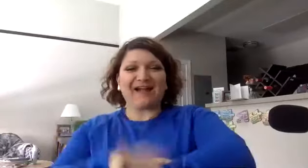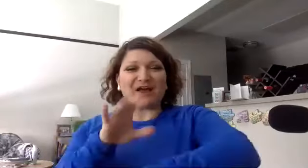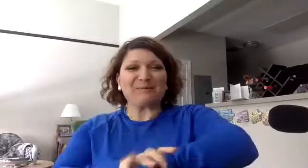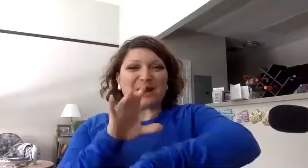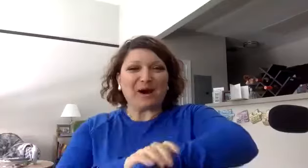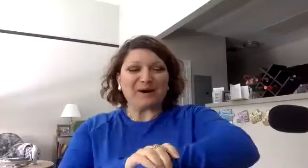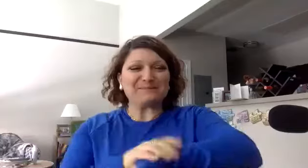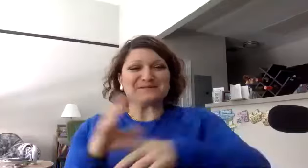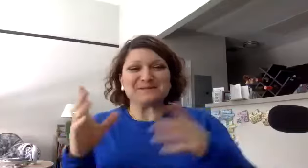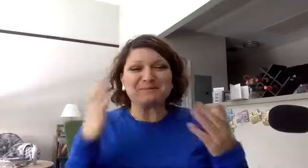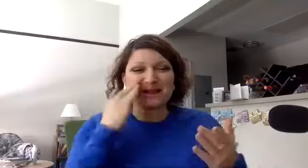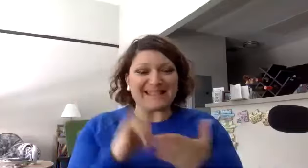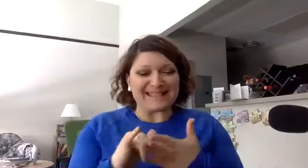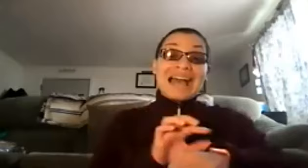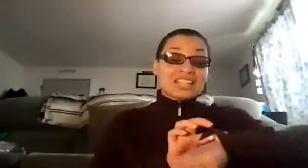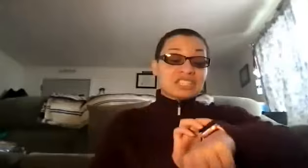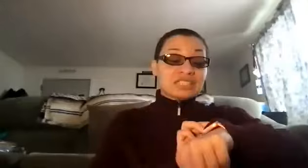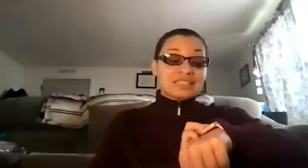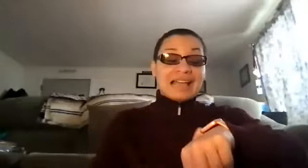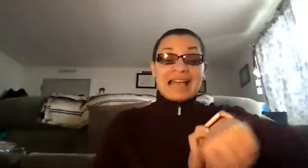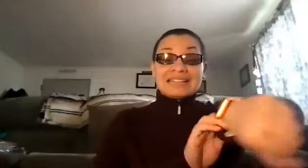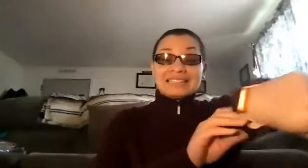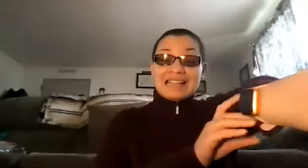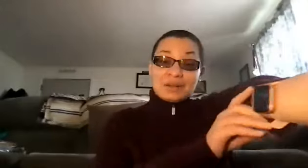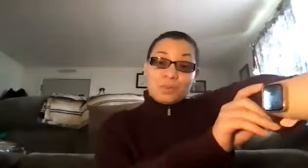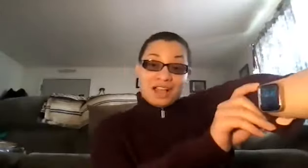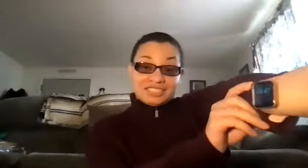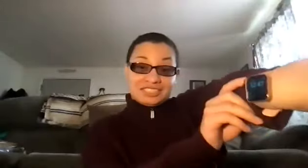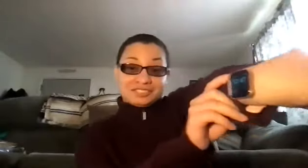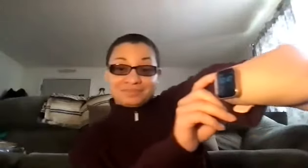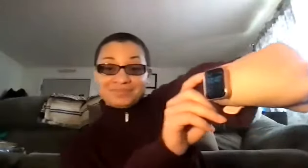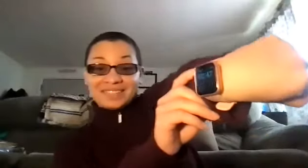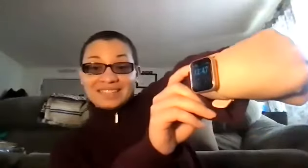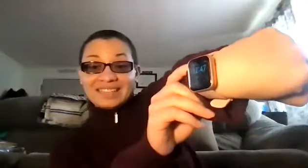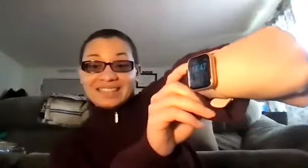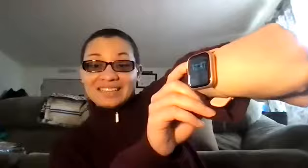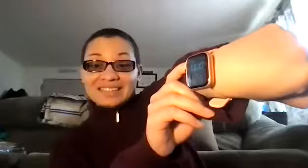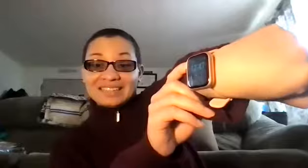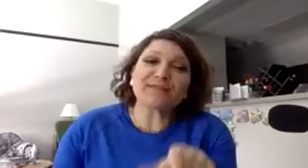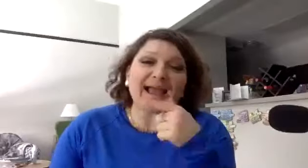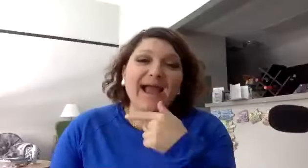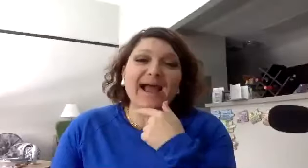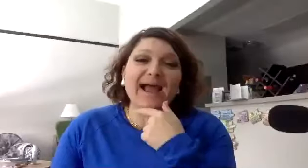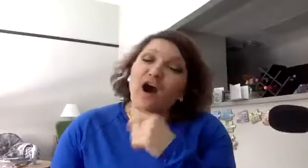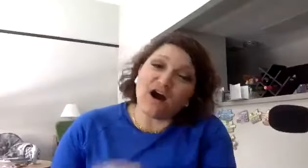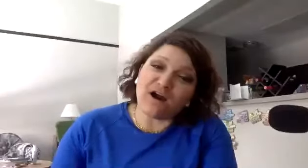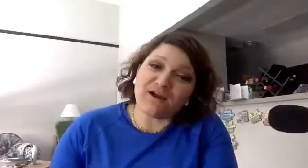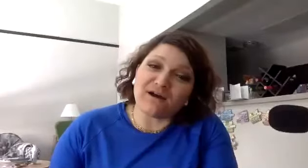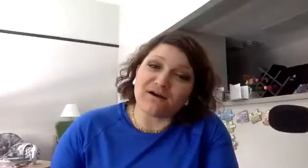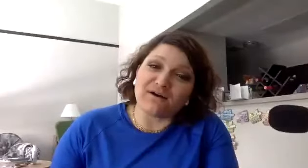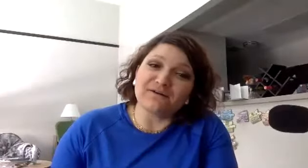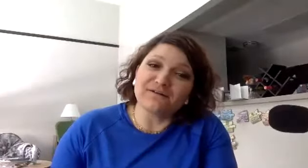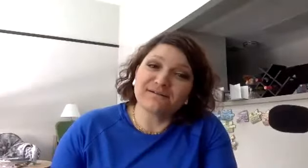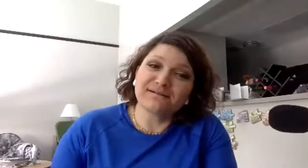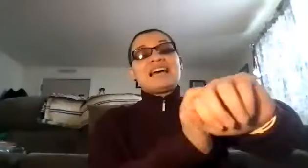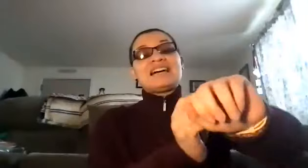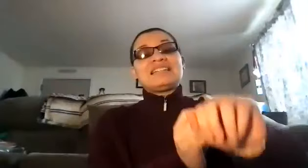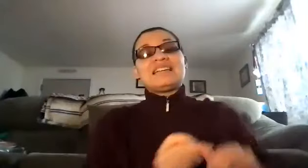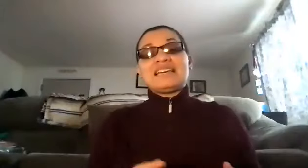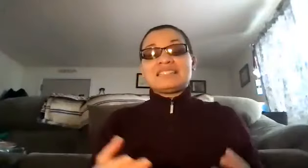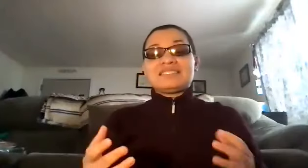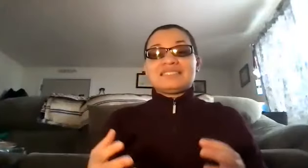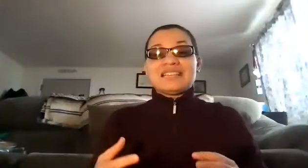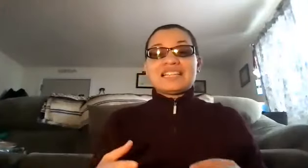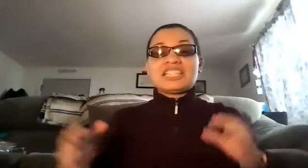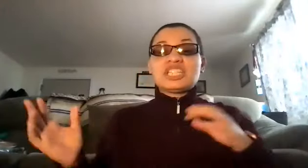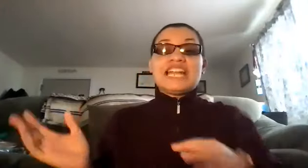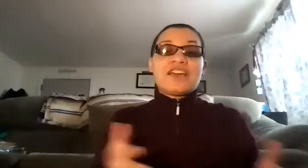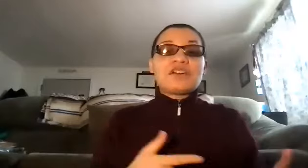it on my arm something like that. I actually got a watch you put that oh and it it's the generic